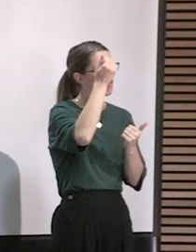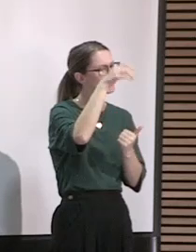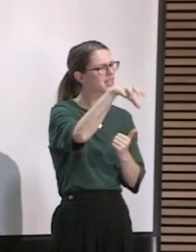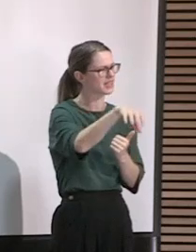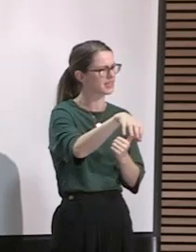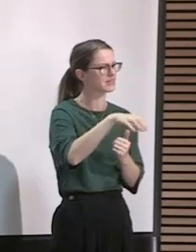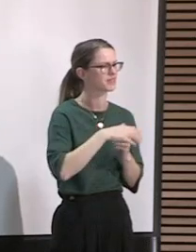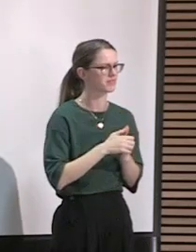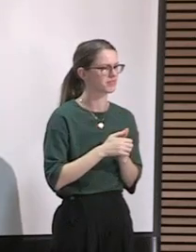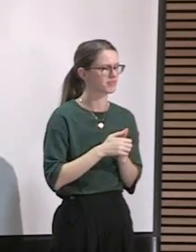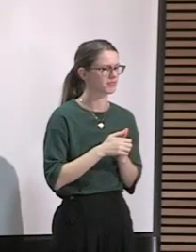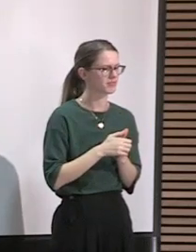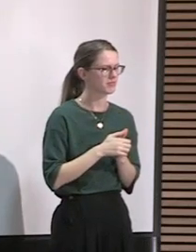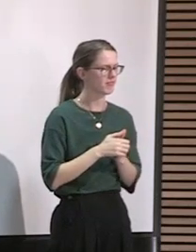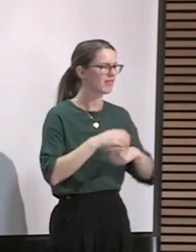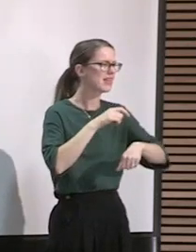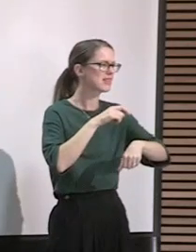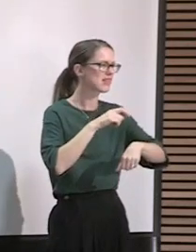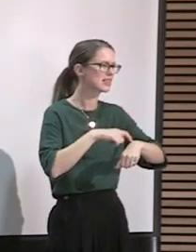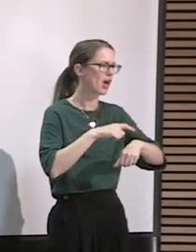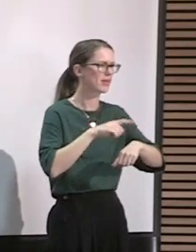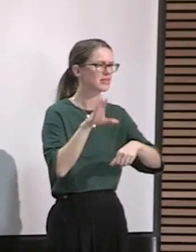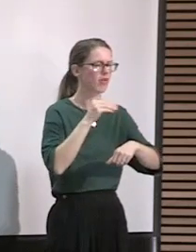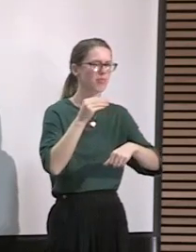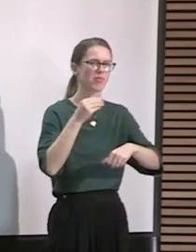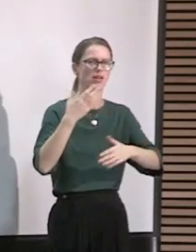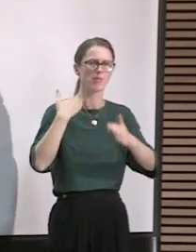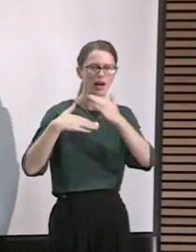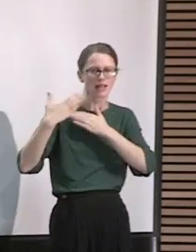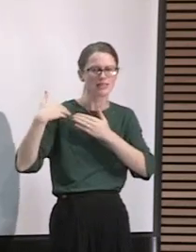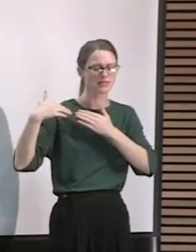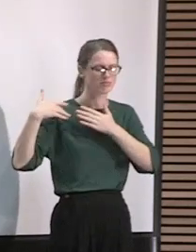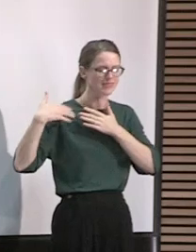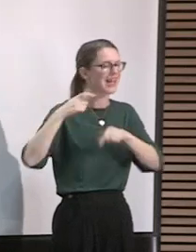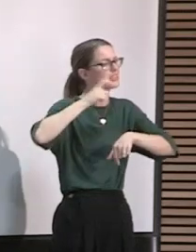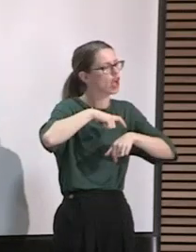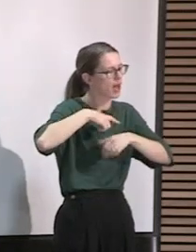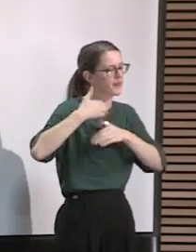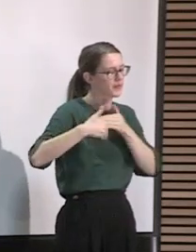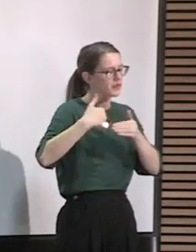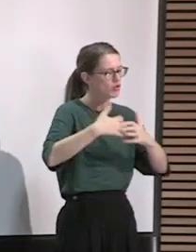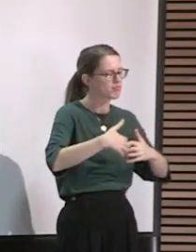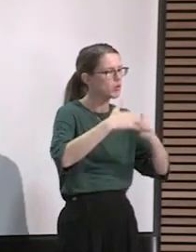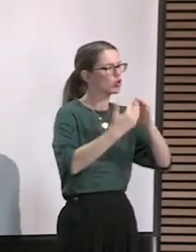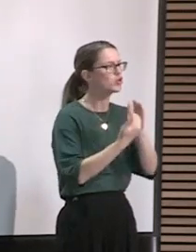as we speak, to improve the quality of those mental health facilities. These things do have a bit of a legacy to